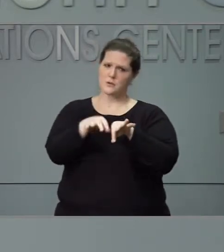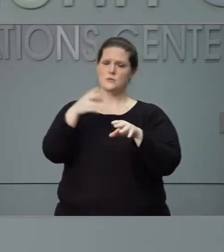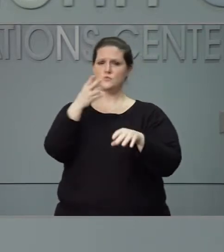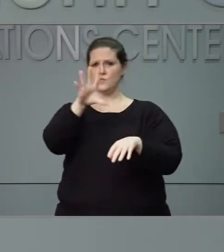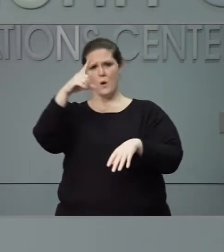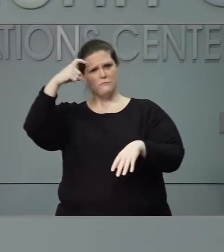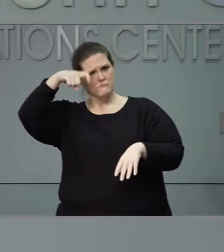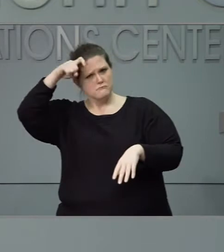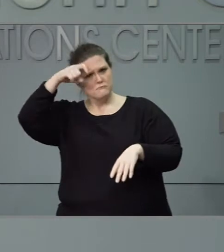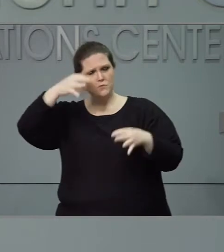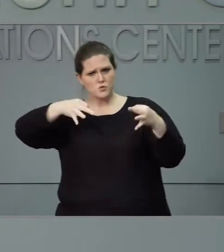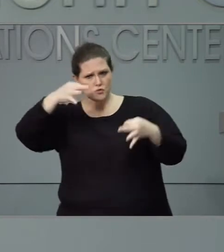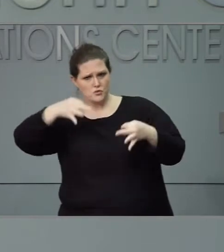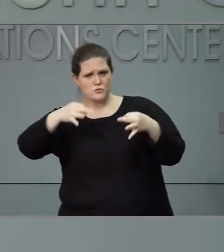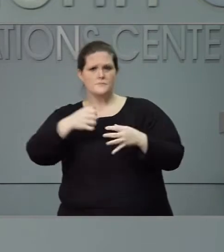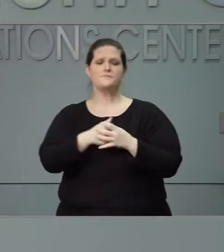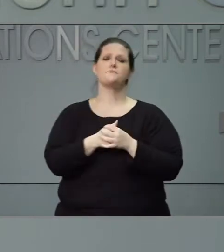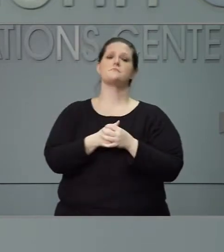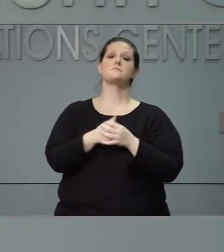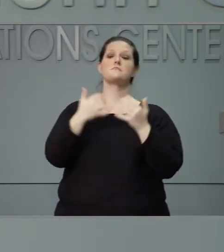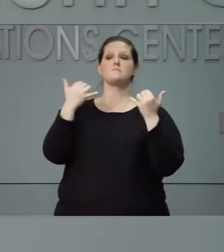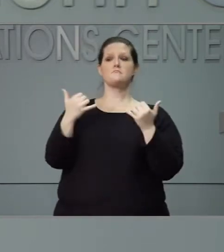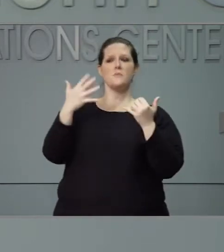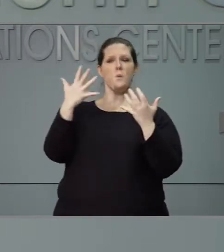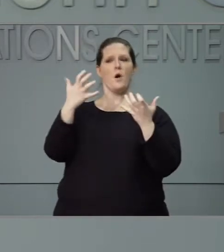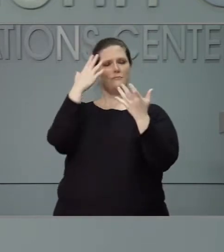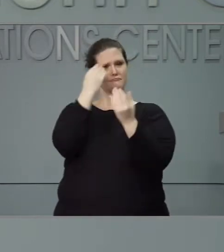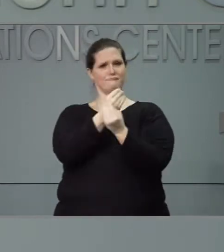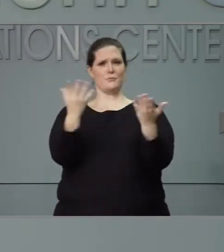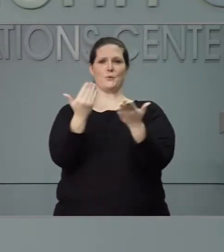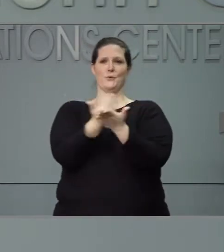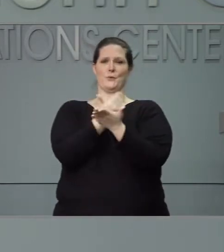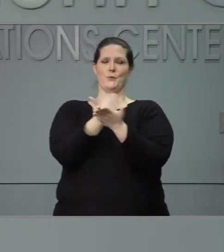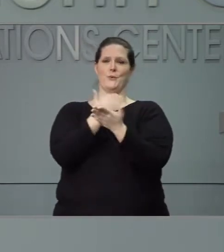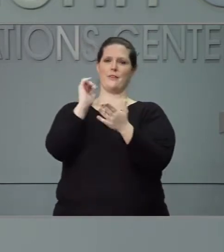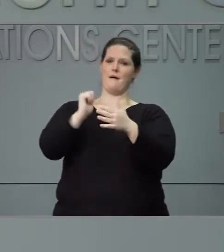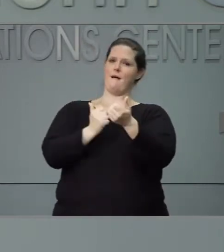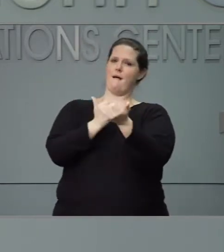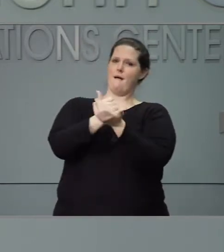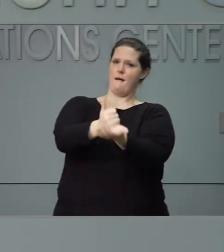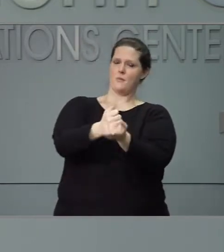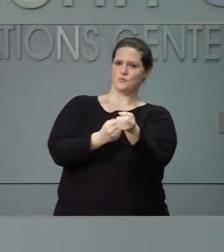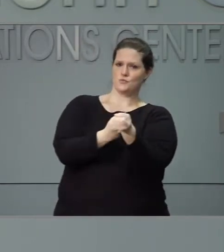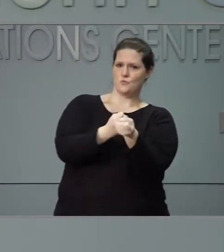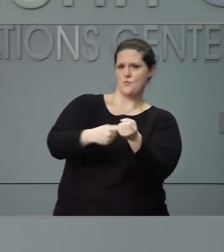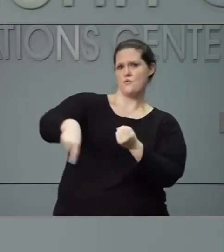PRUEBAS DE TESTEO NEGATIVO PARA COVID 19. VAMOS A REVISAR LAS REGLAS DEL DEBATE ESTA NOCHE.